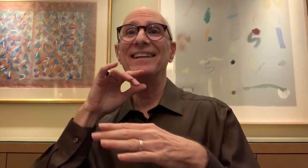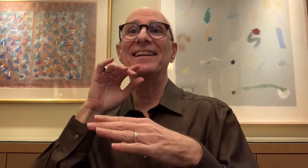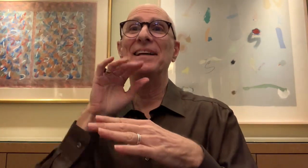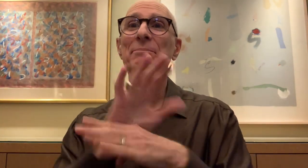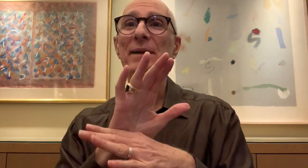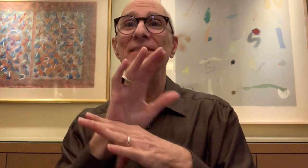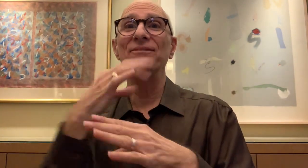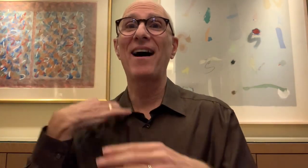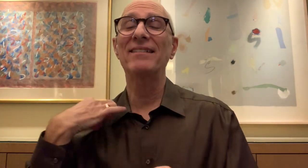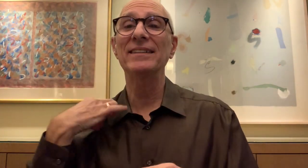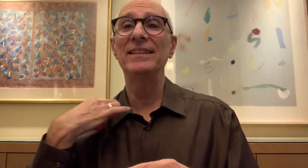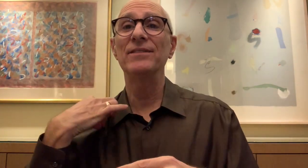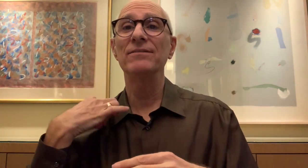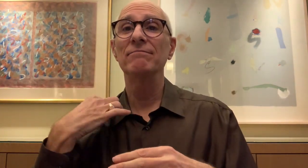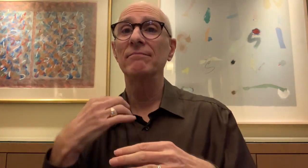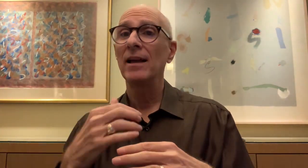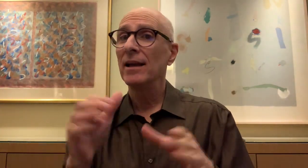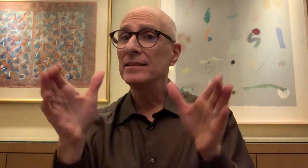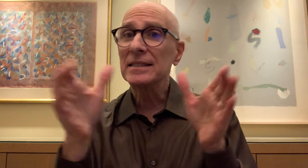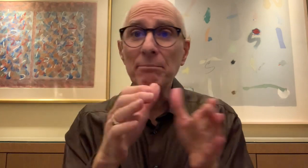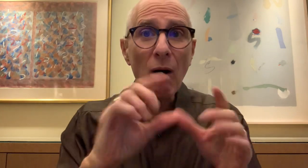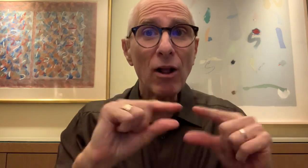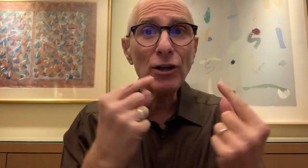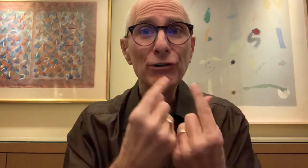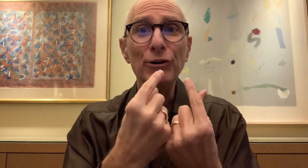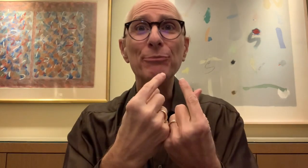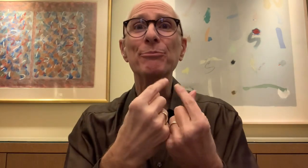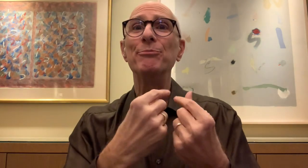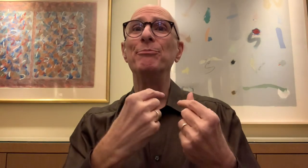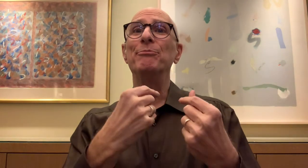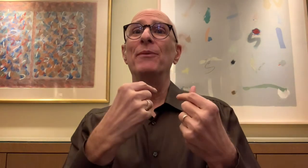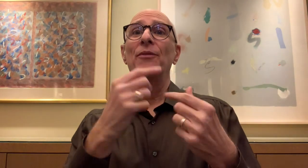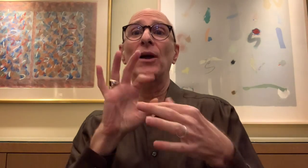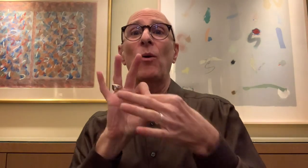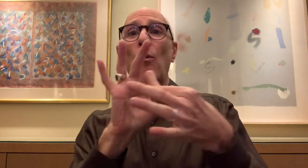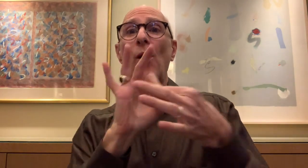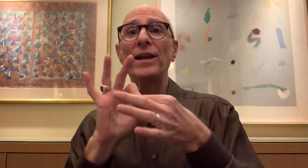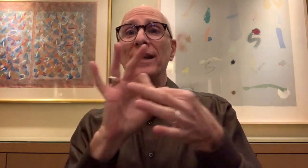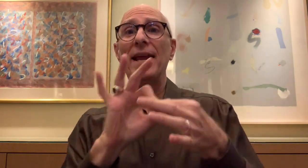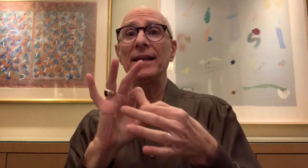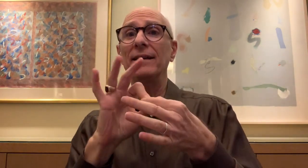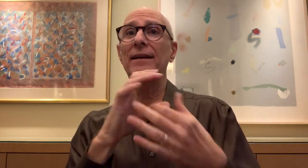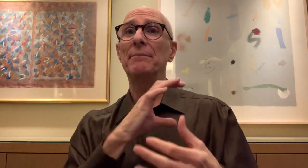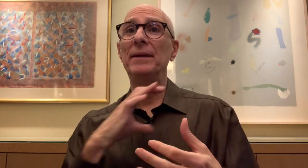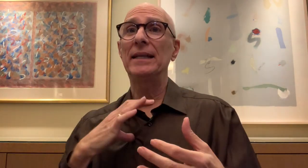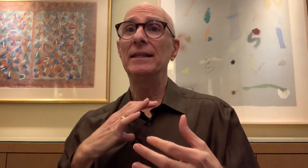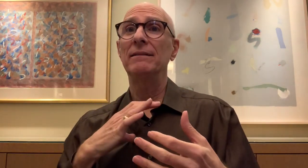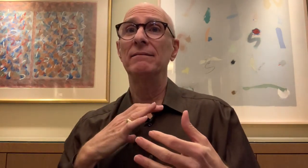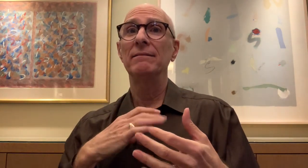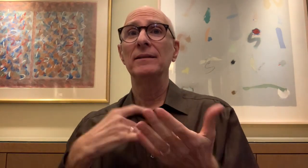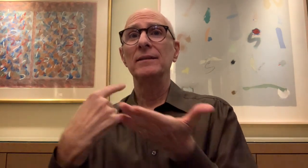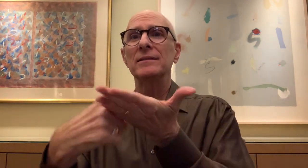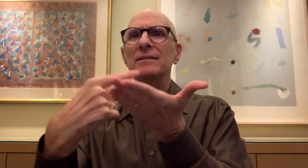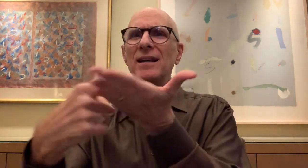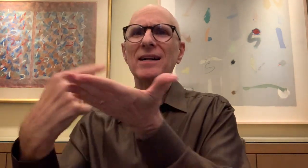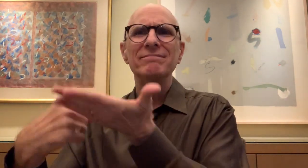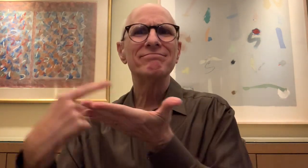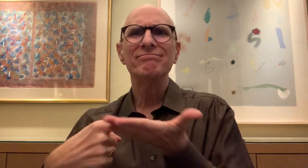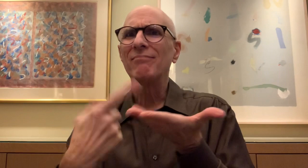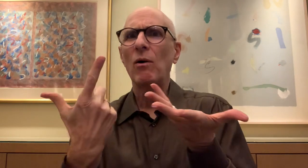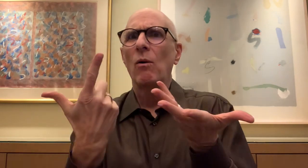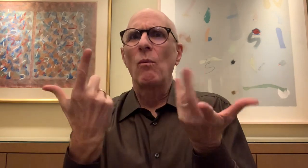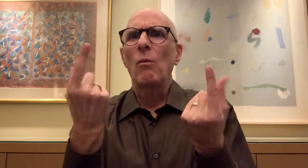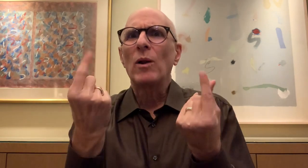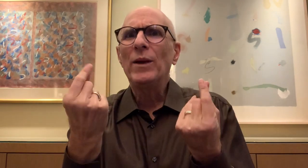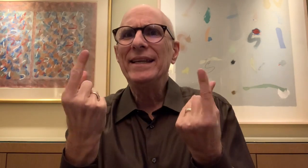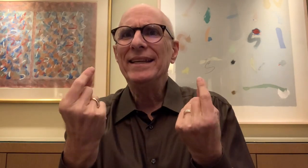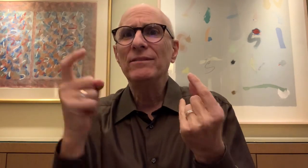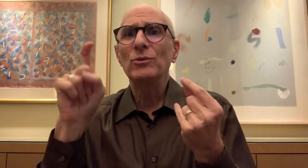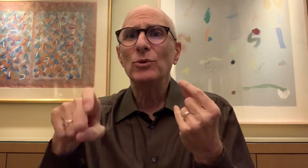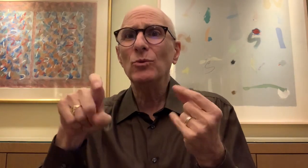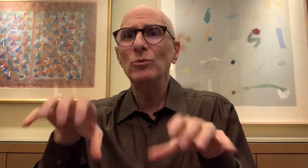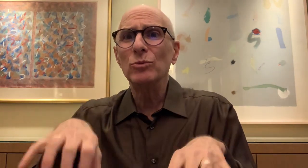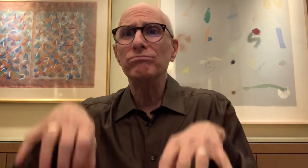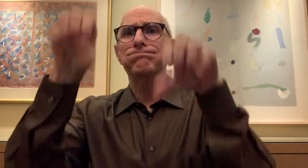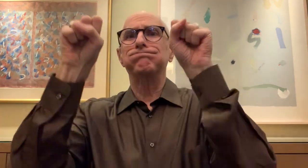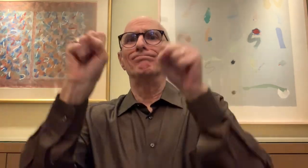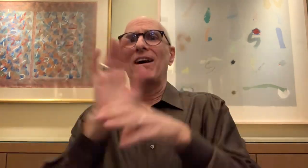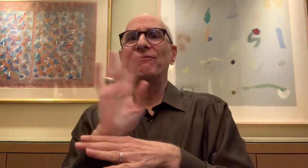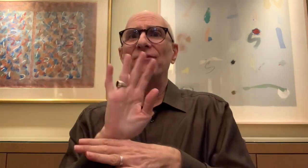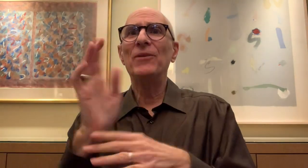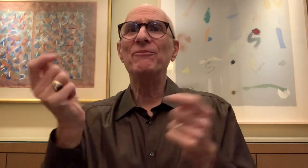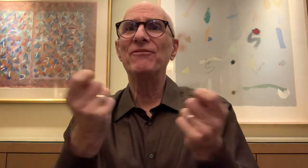It was a small group of committed volunteers where we discussed next steps